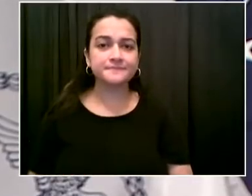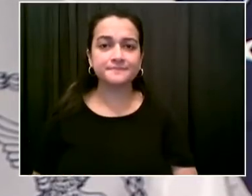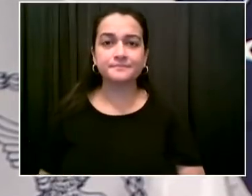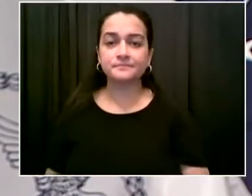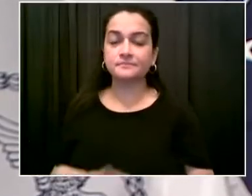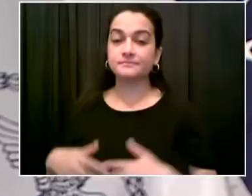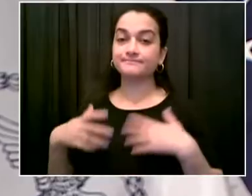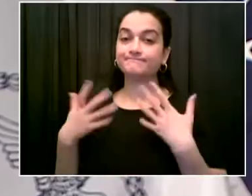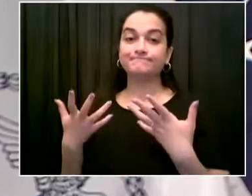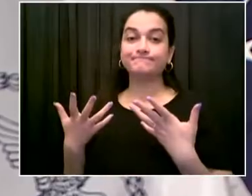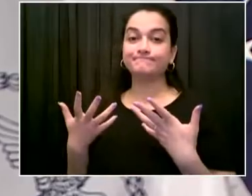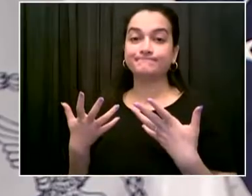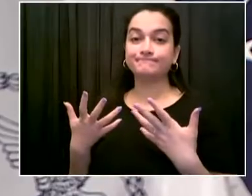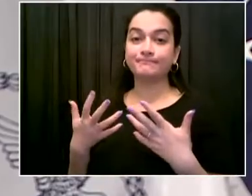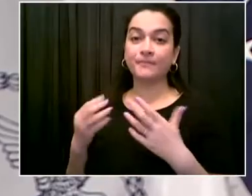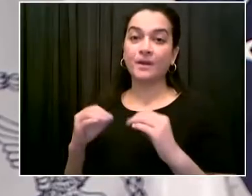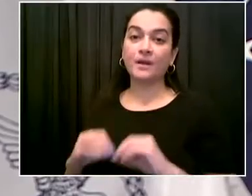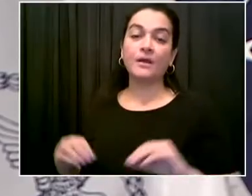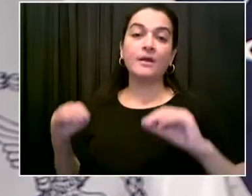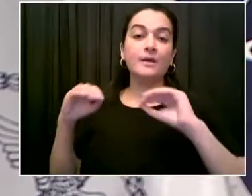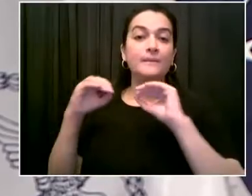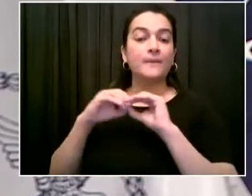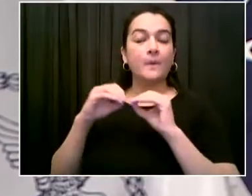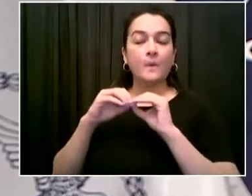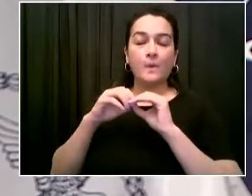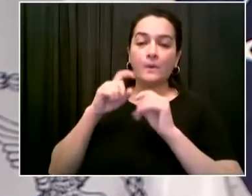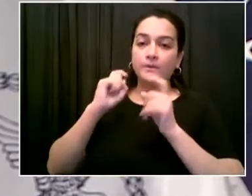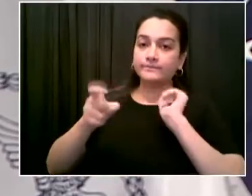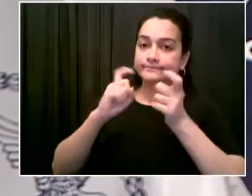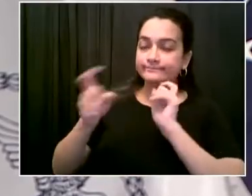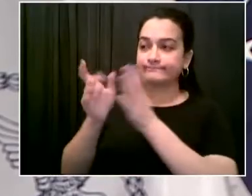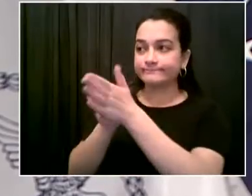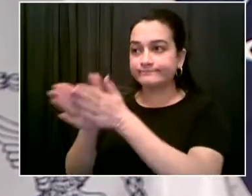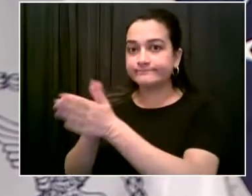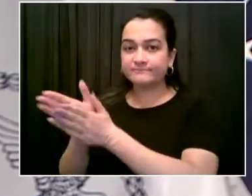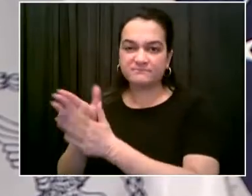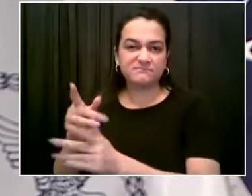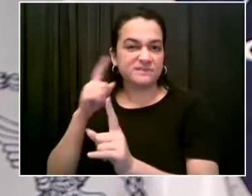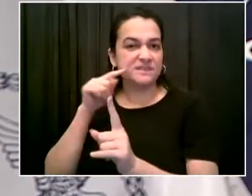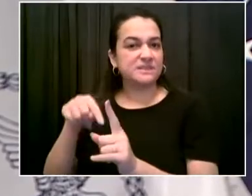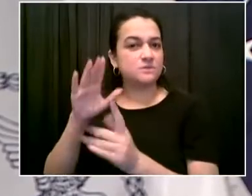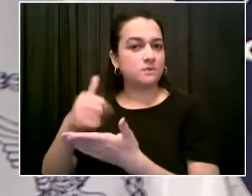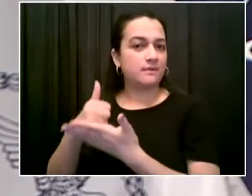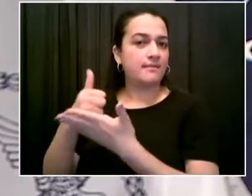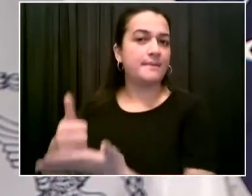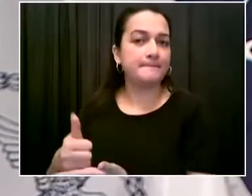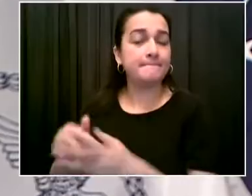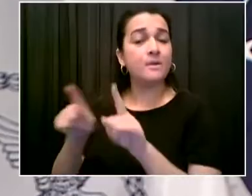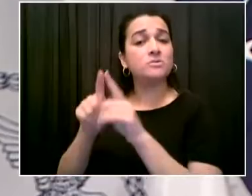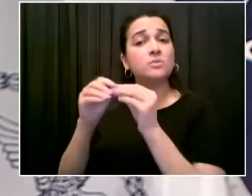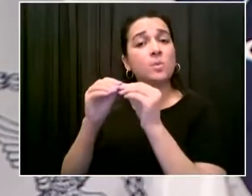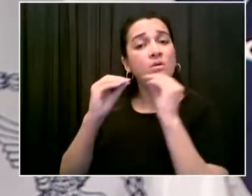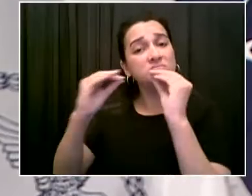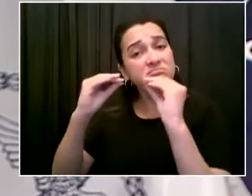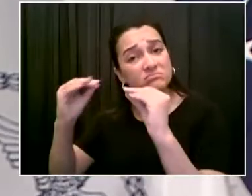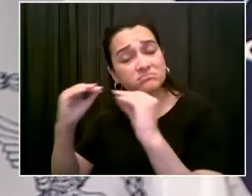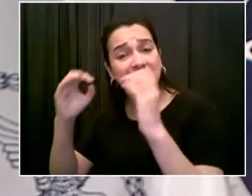THE SHOT. IS JUST MORE AND MORE AND IT WORKS IT'S ABOUT